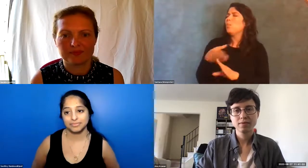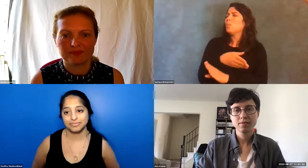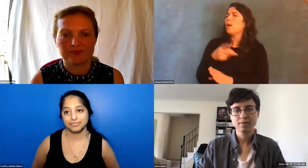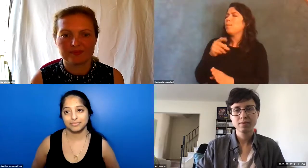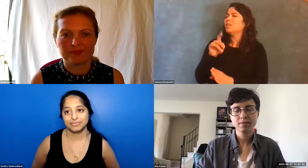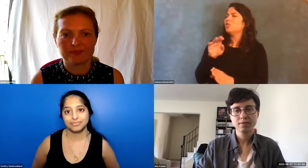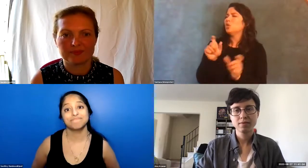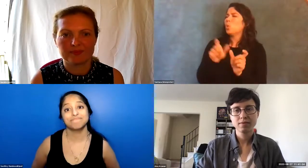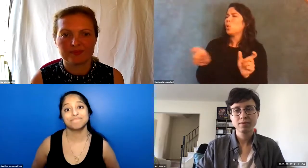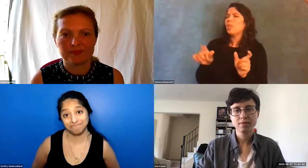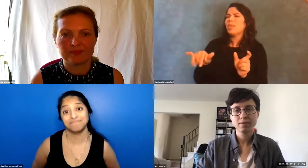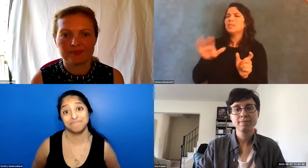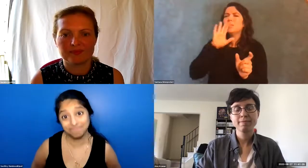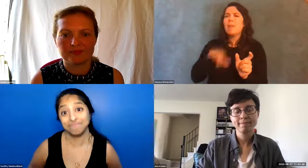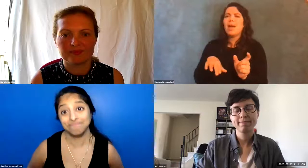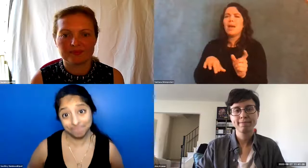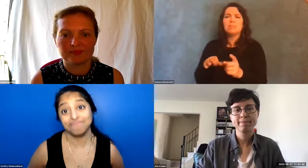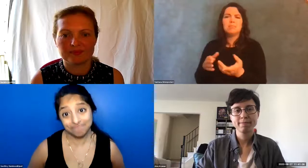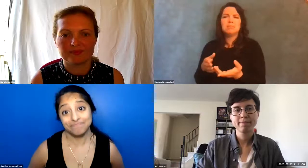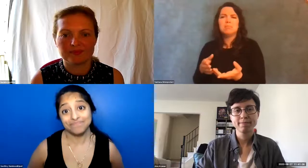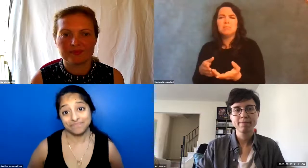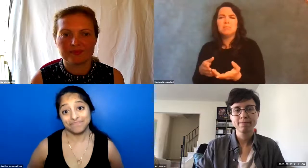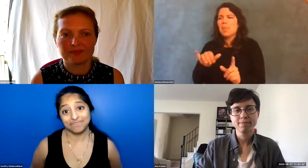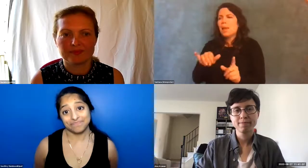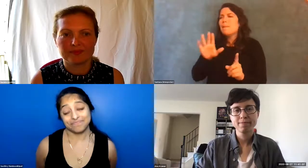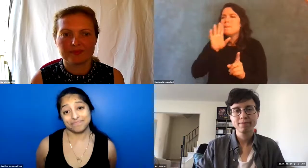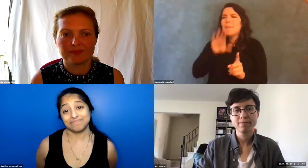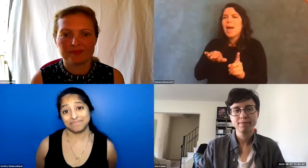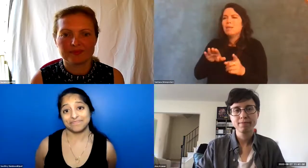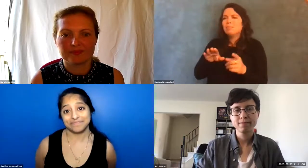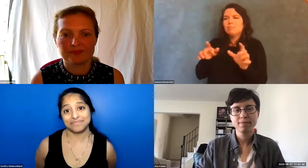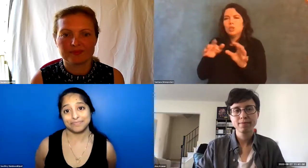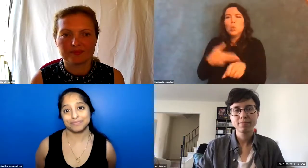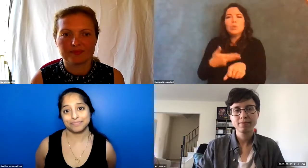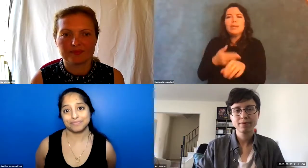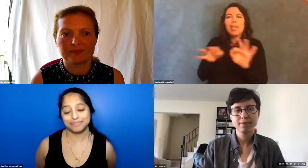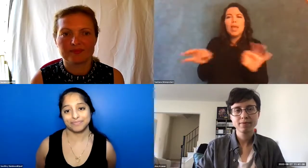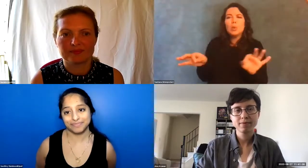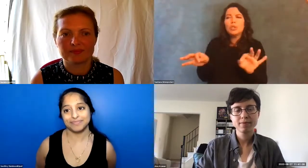bad -- United Nations that's your influence. But that doesn't seem to be the case.